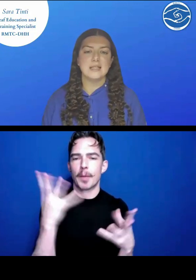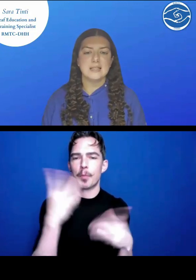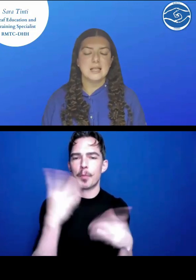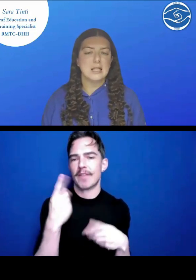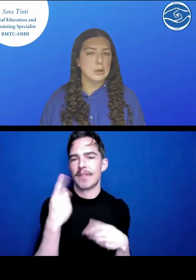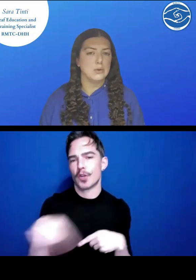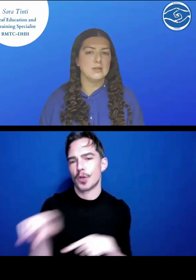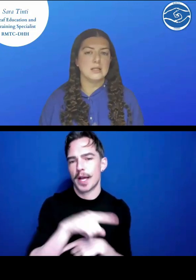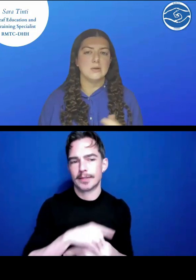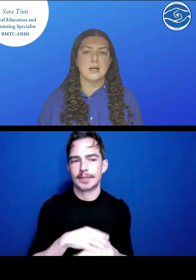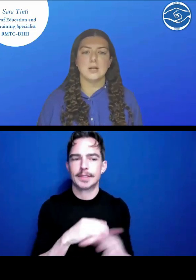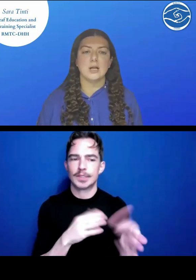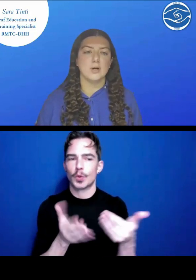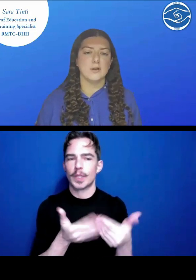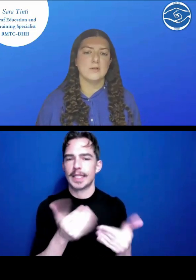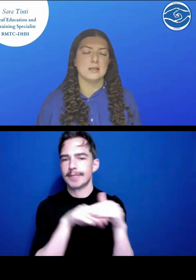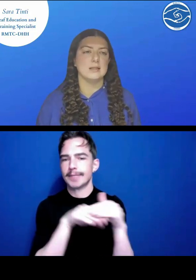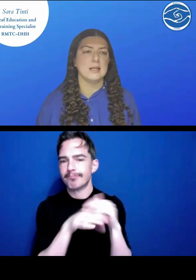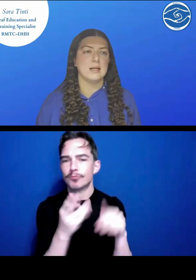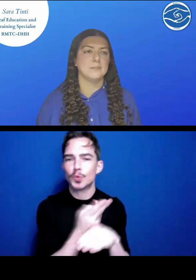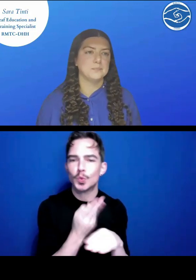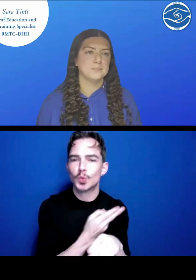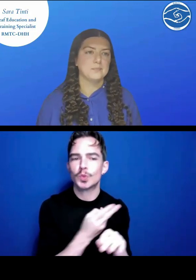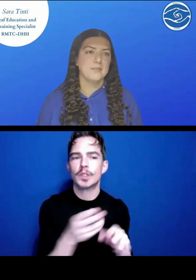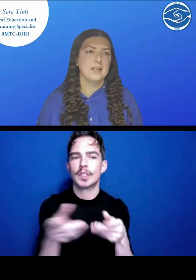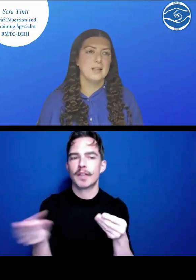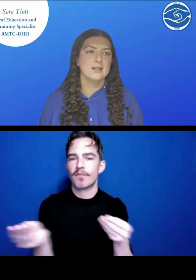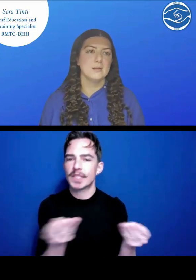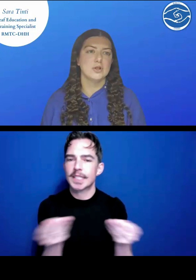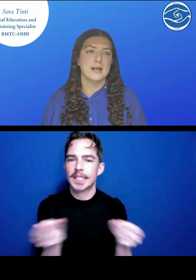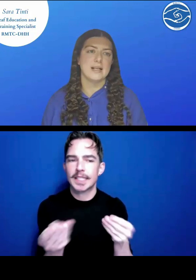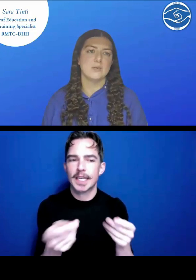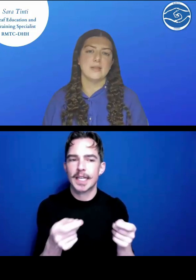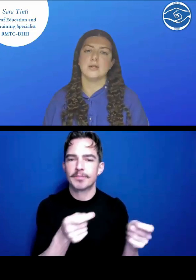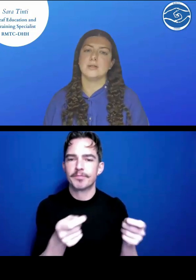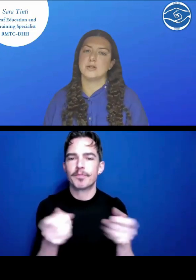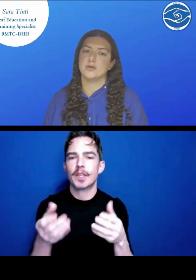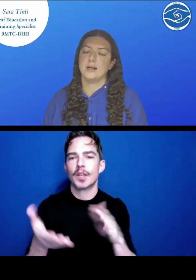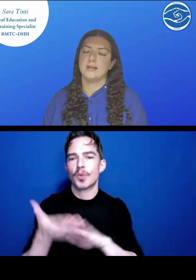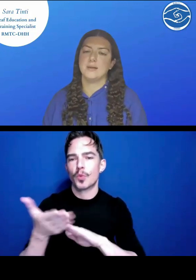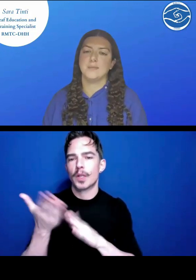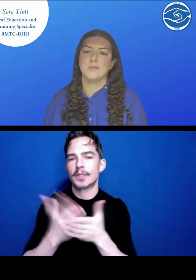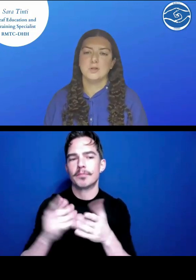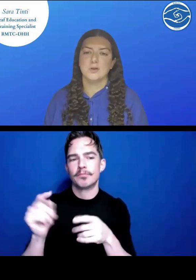that it's easy to use and you guys are able to facilitate some trainings within your districts.